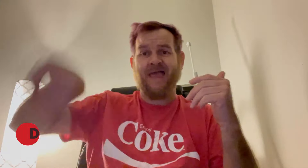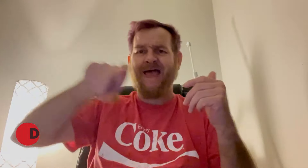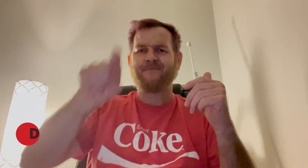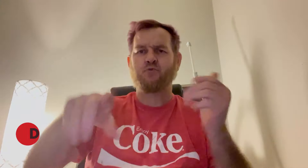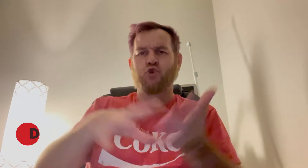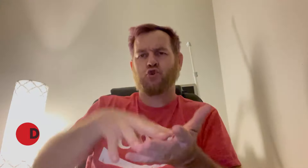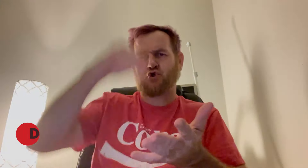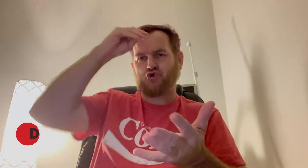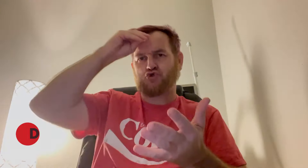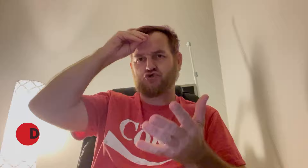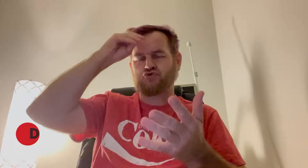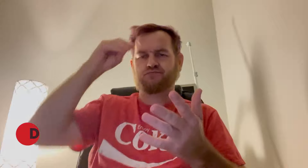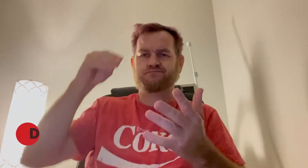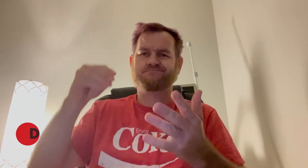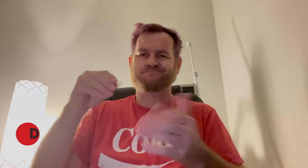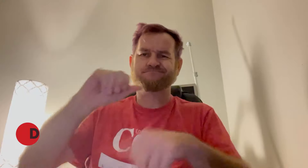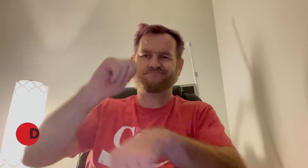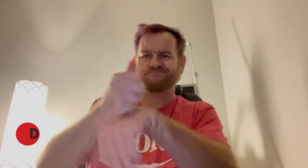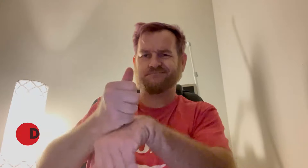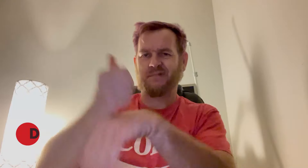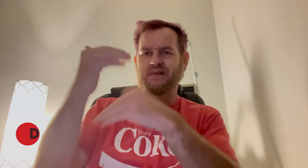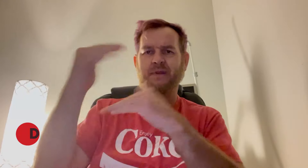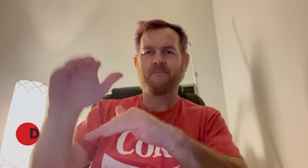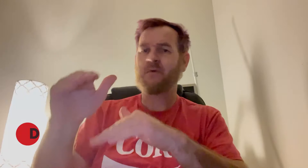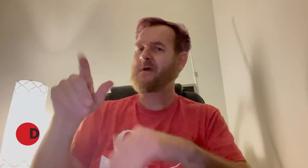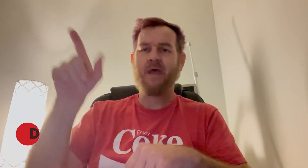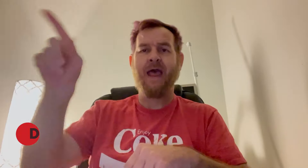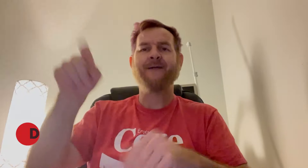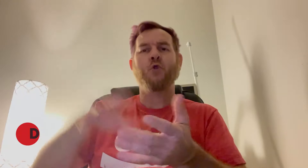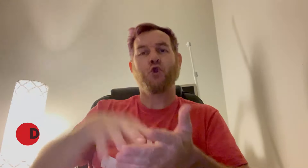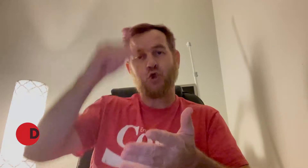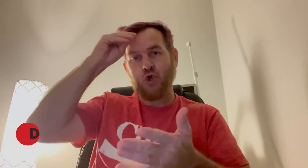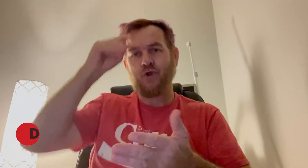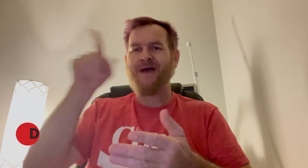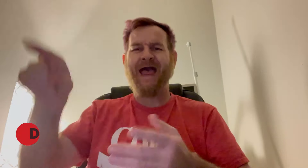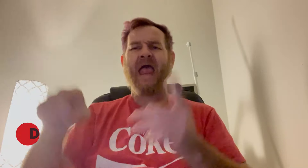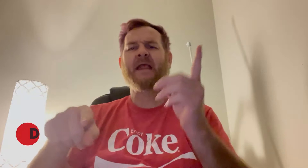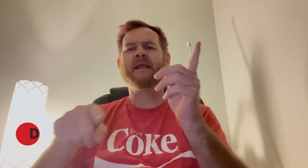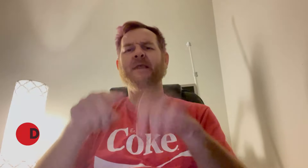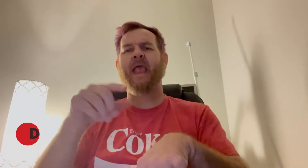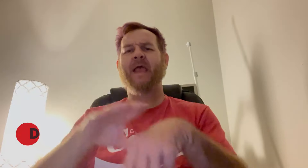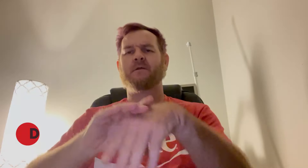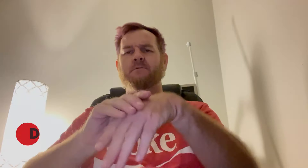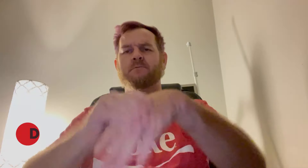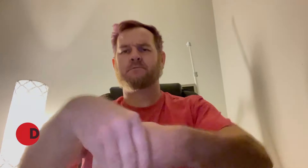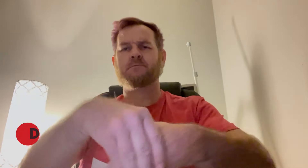They must learn to set limits; they must learn they can’t twist